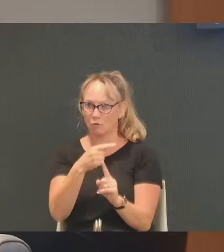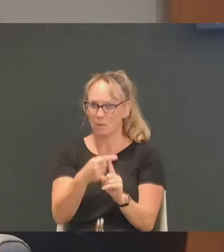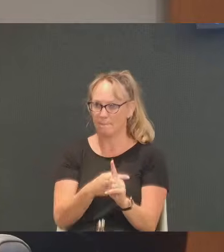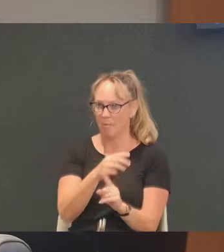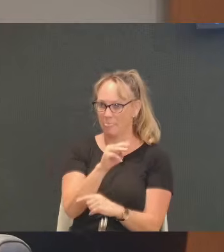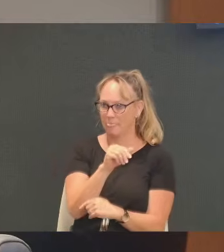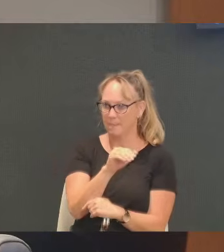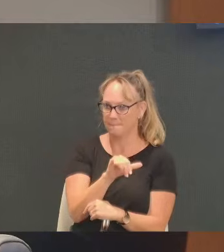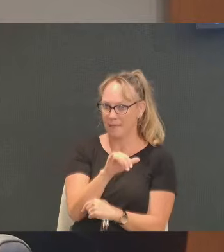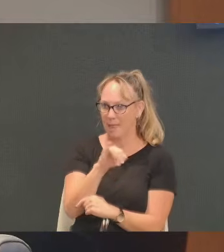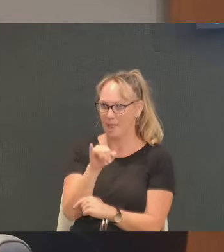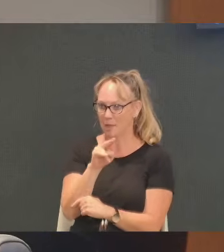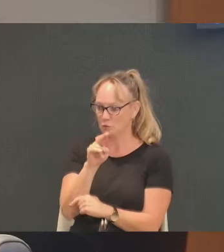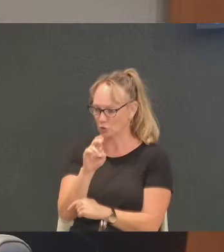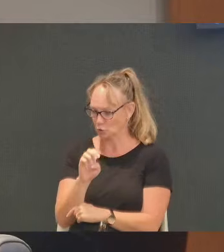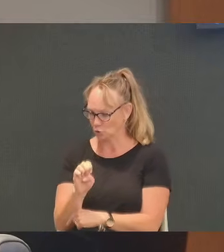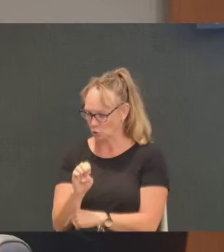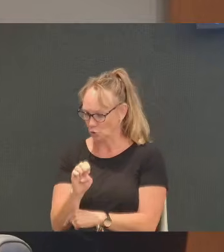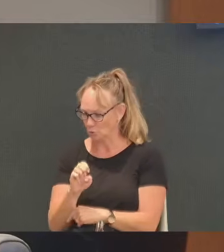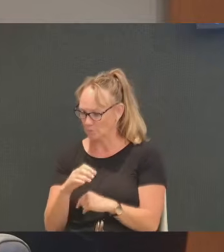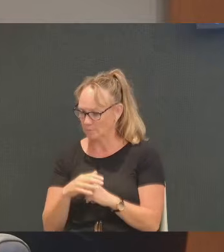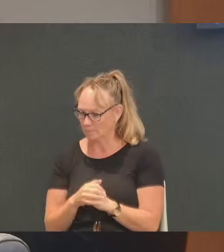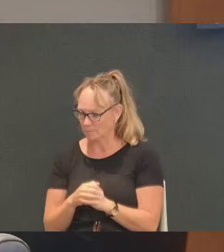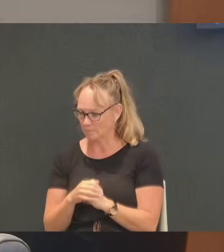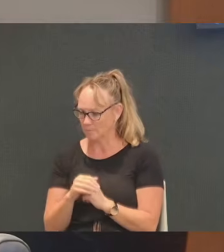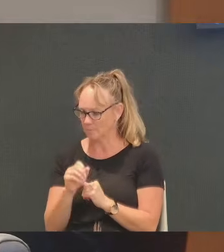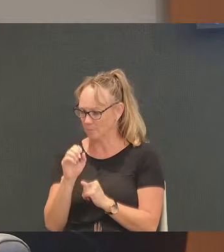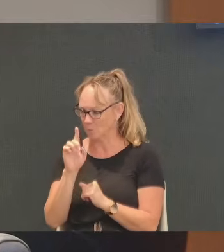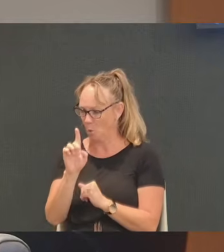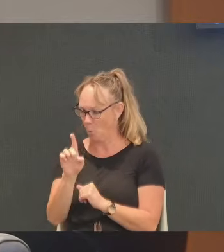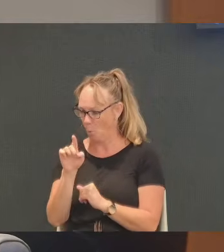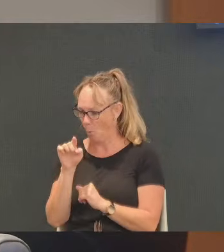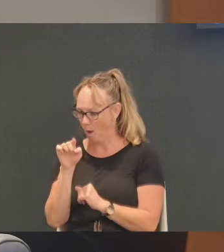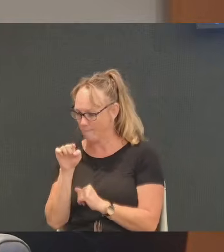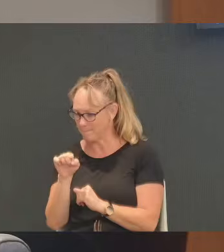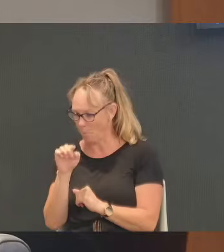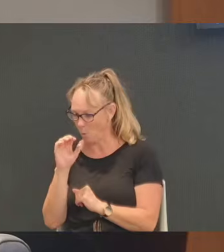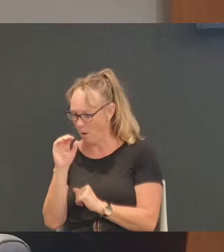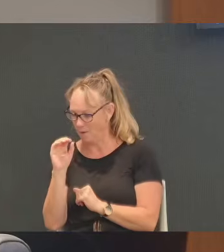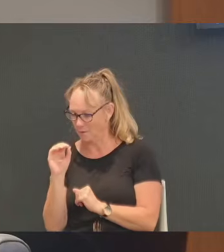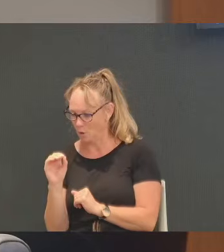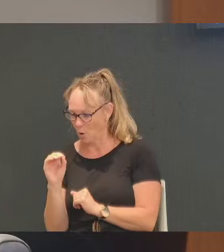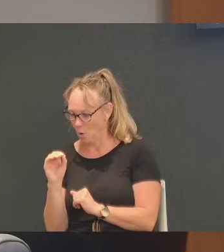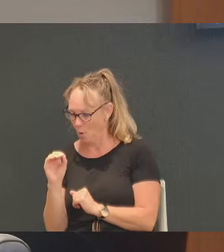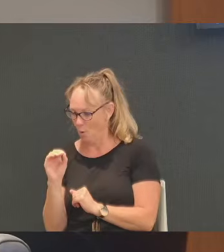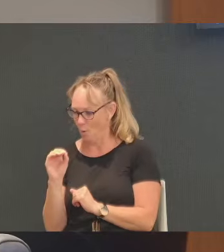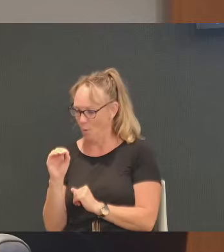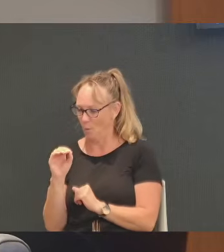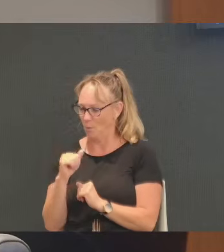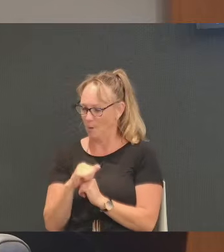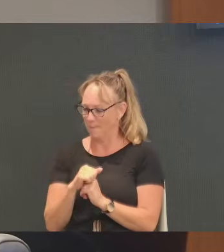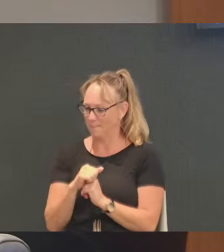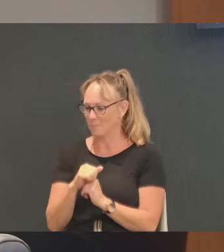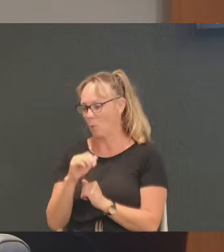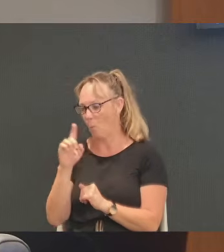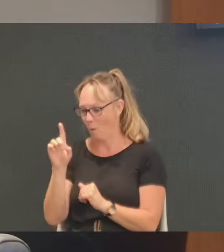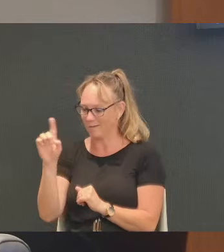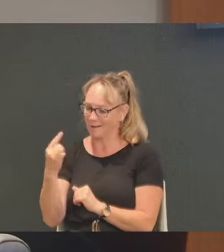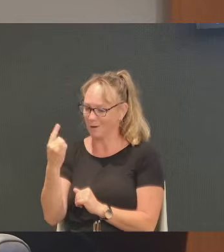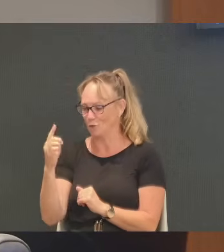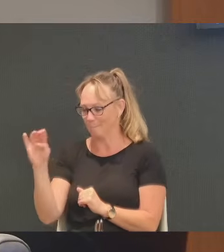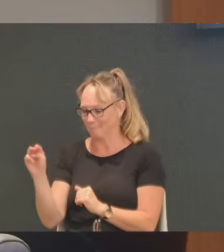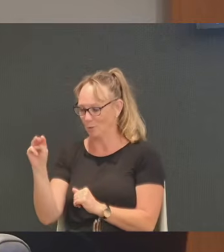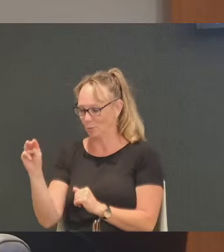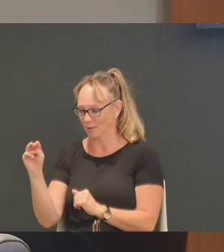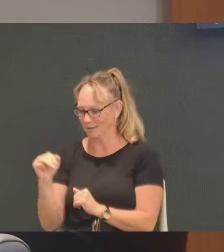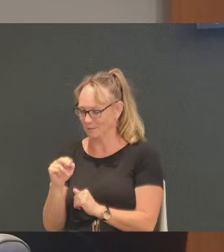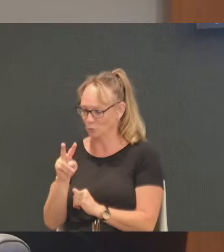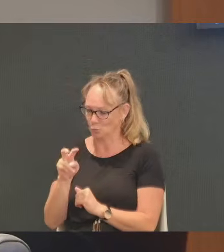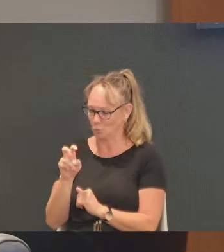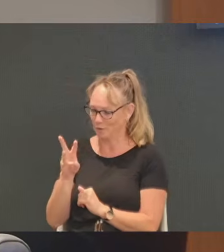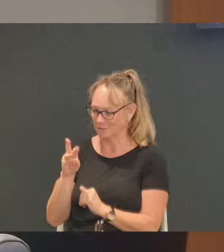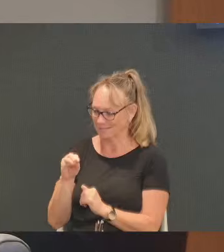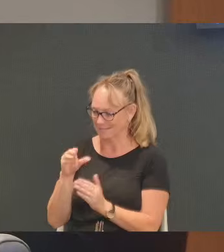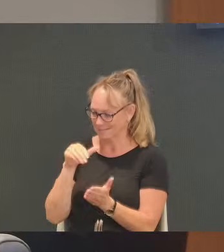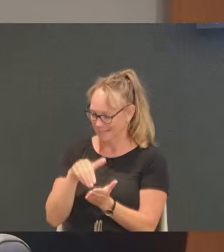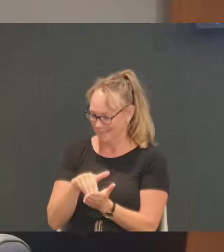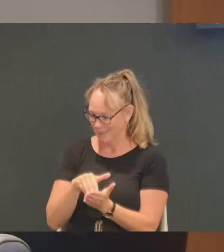1.01 million and 262,000. Item 21 is the execution of a then and now with the facilities department